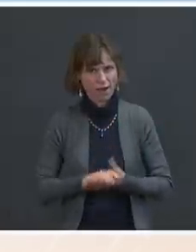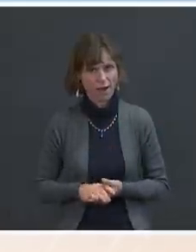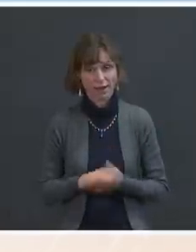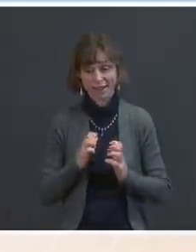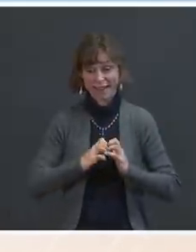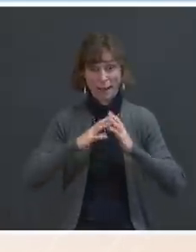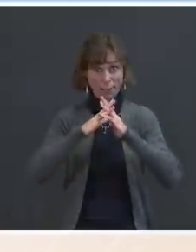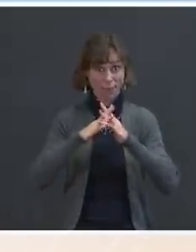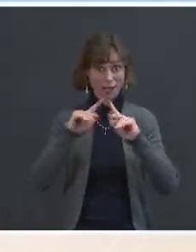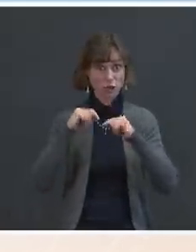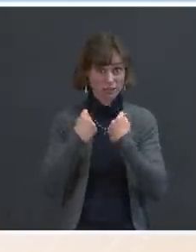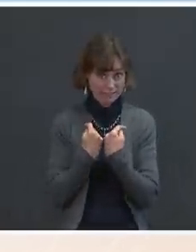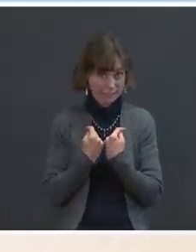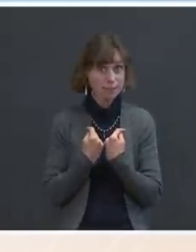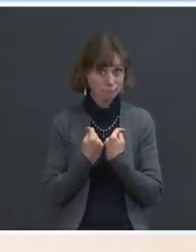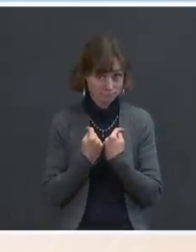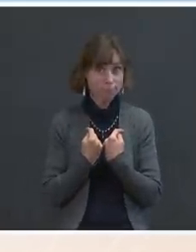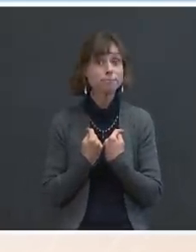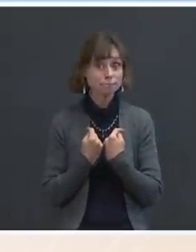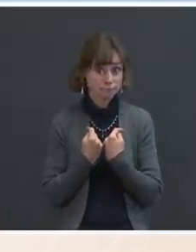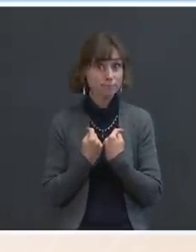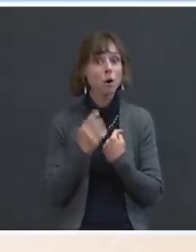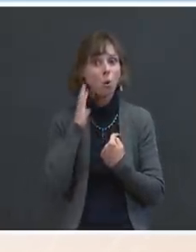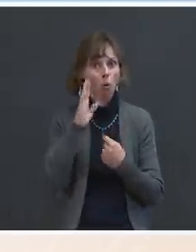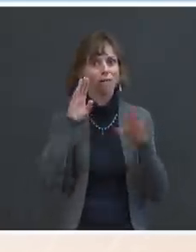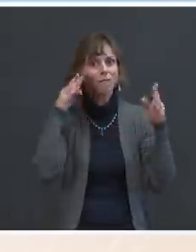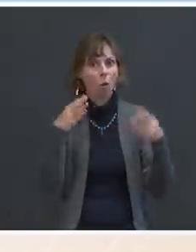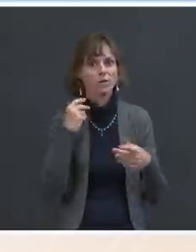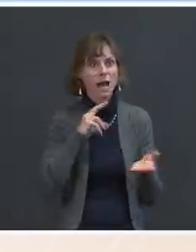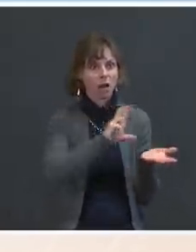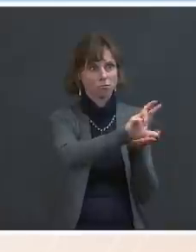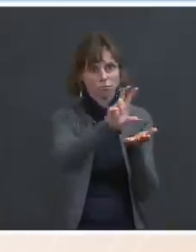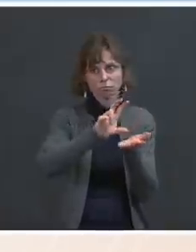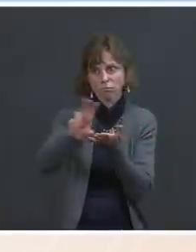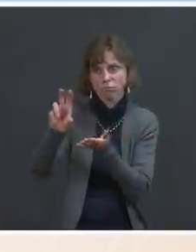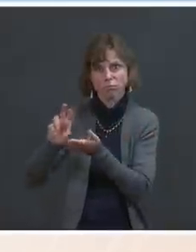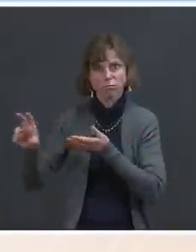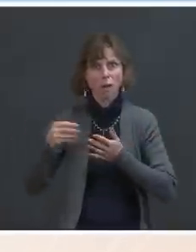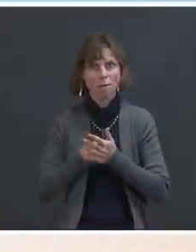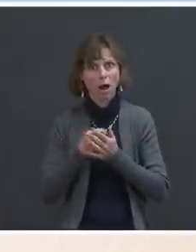that will be focused on getting these dollars out the door. So we will certainly plan to give you an update